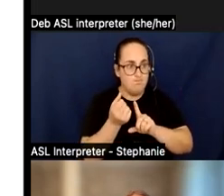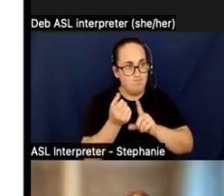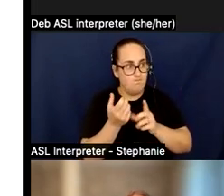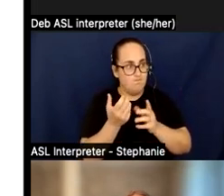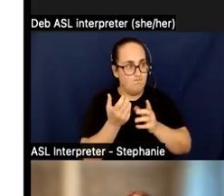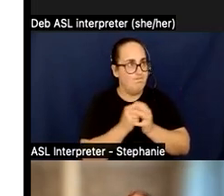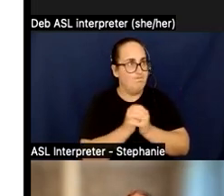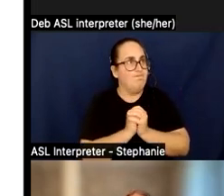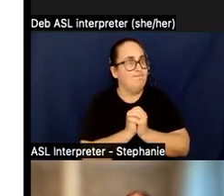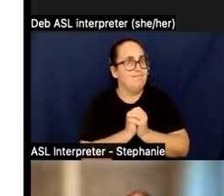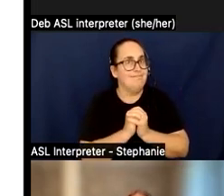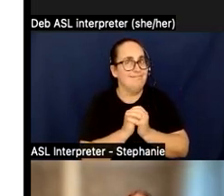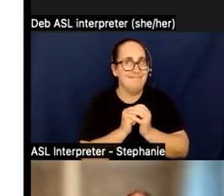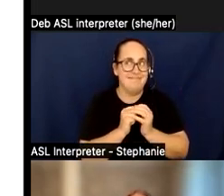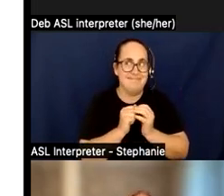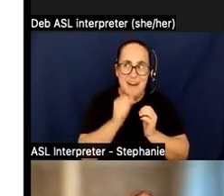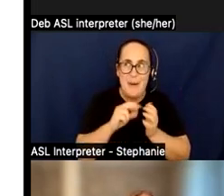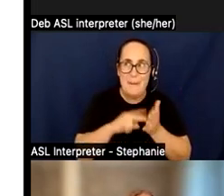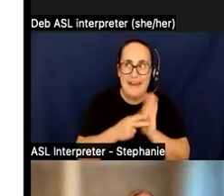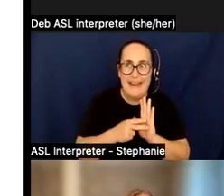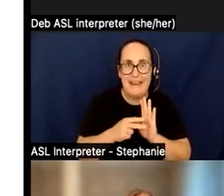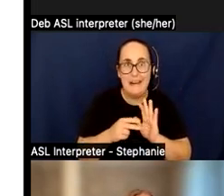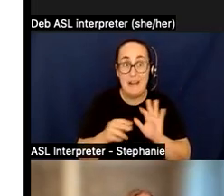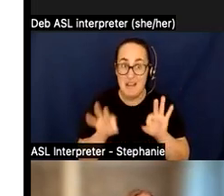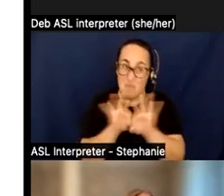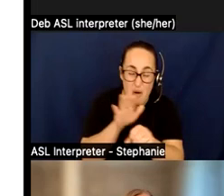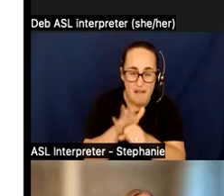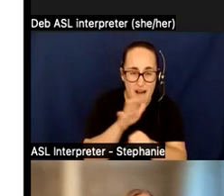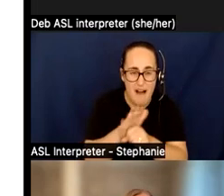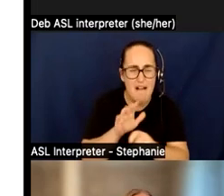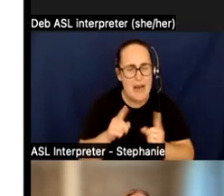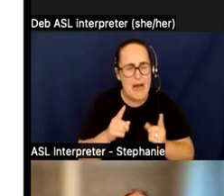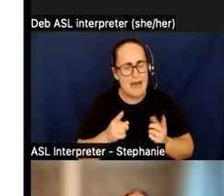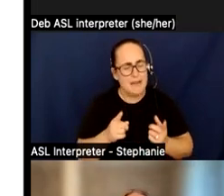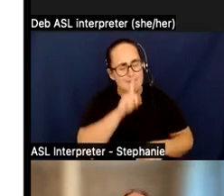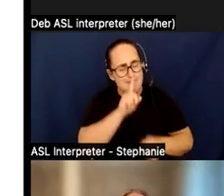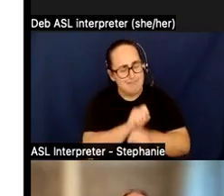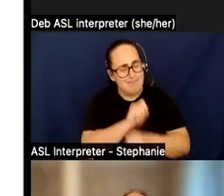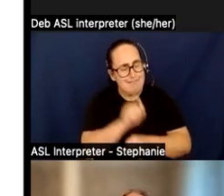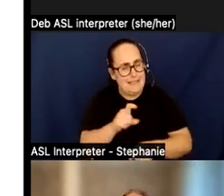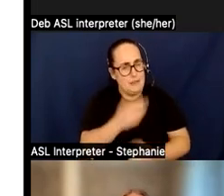say important enough, but make sure that you have a good reason for needing an extension.